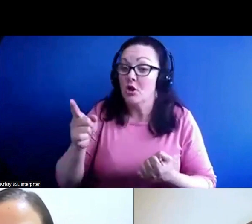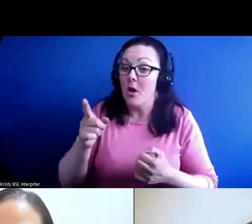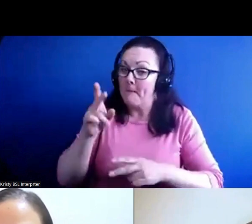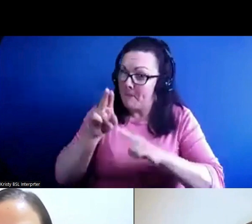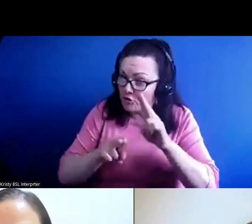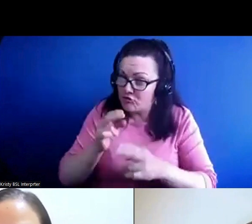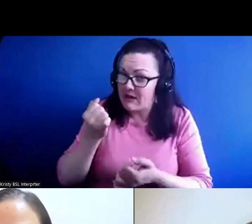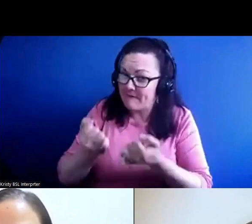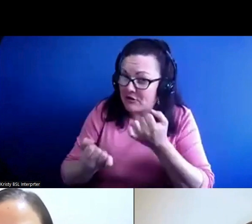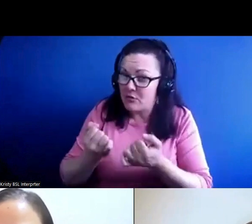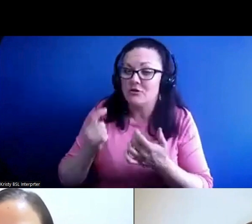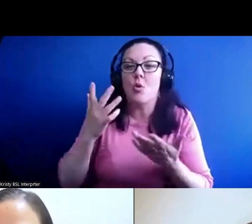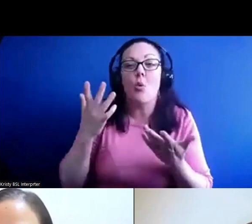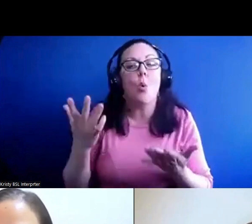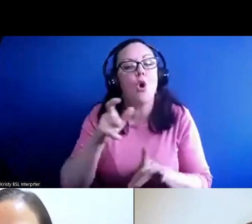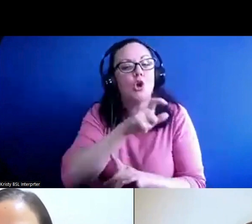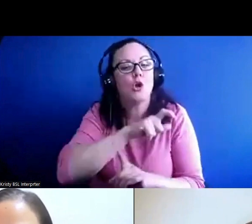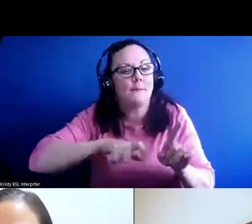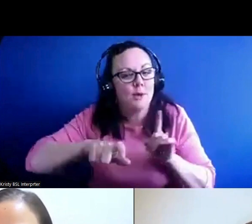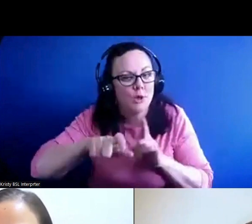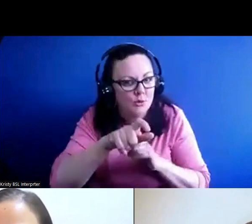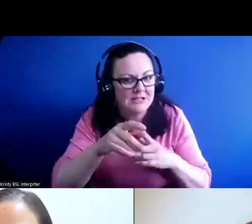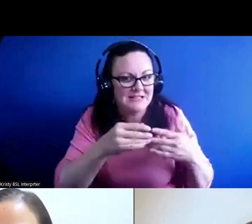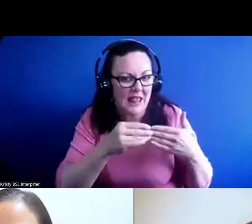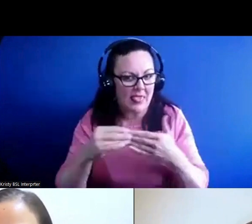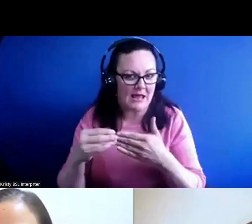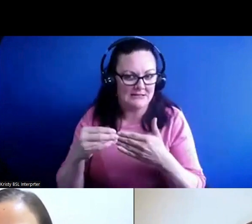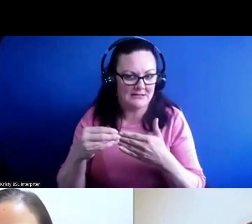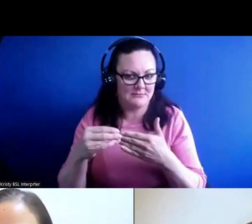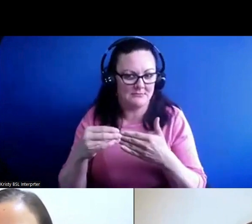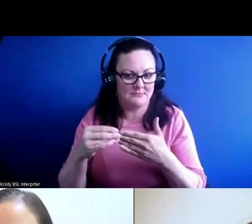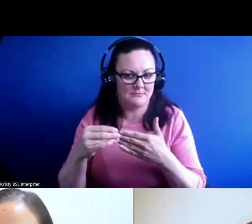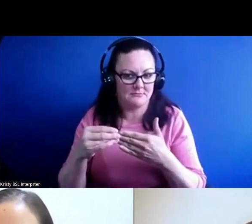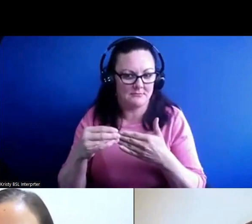community led monitoring evaluation, John?